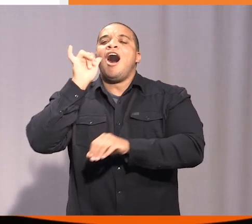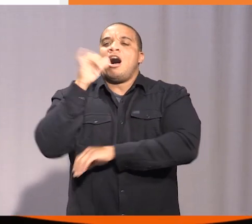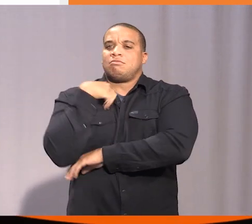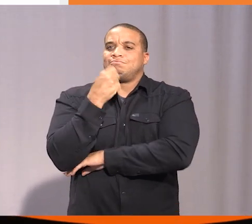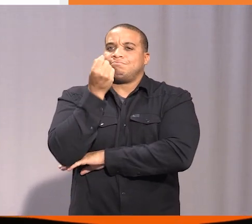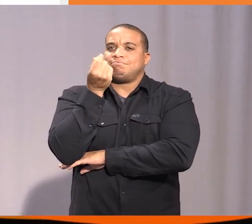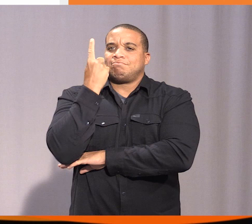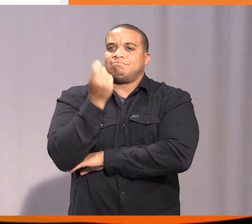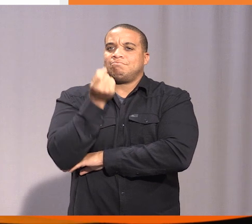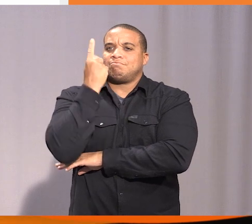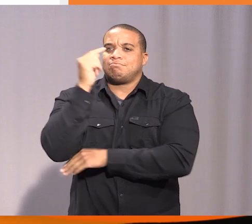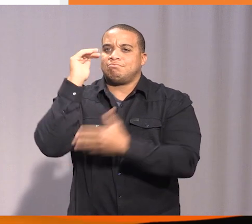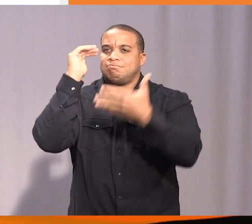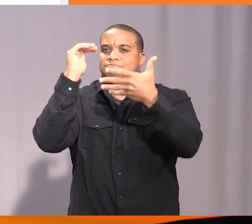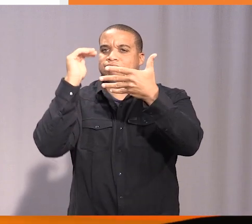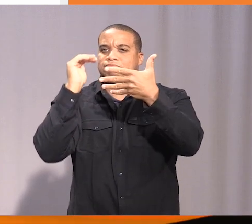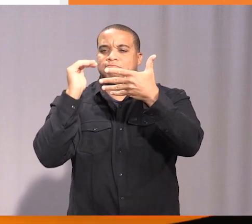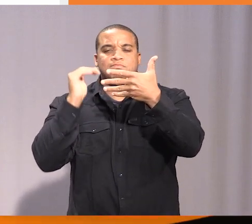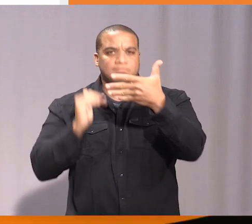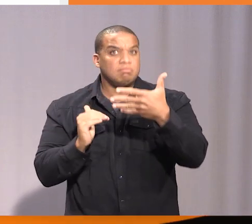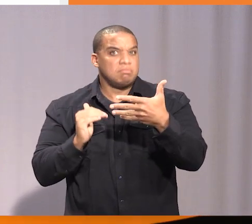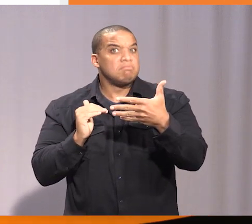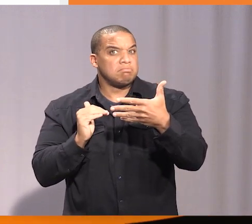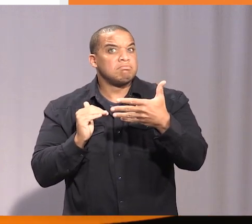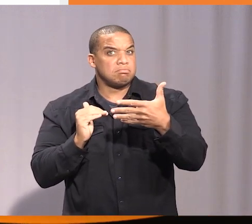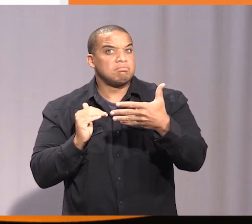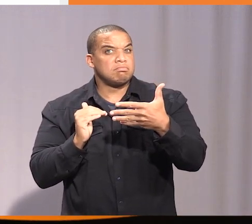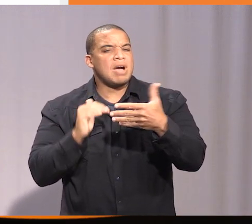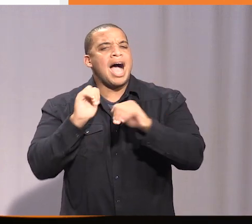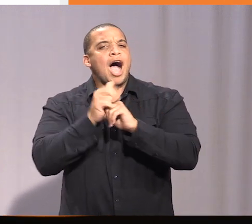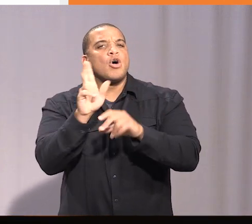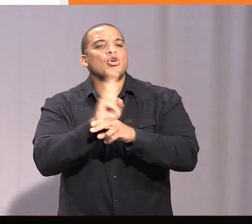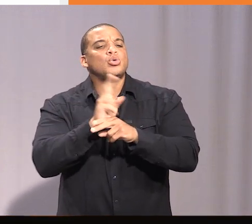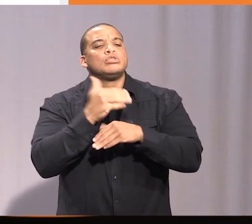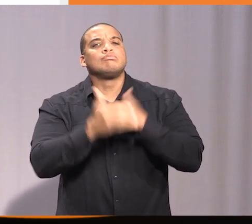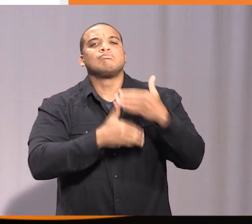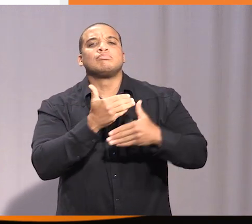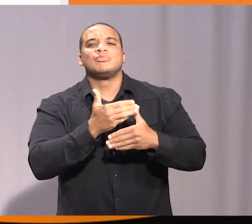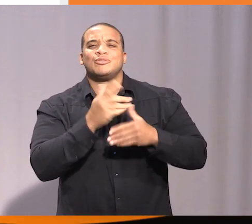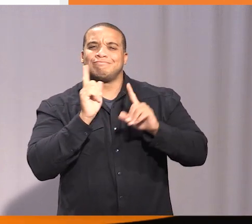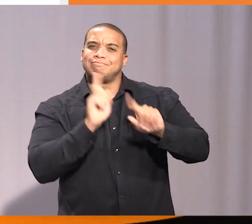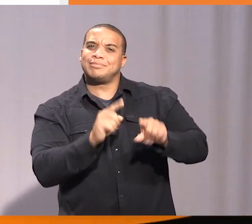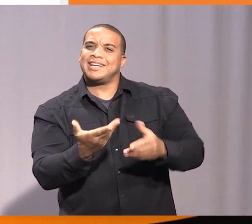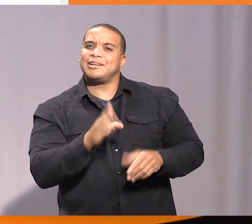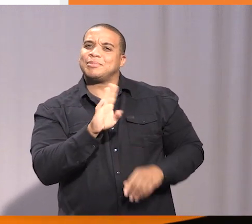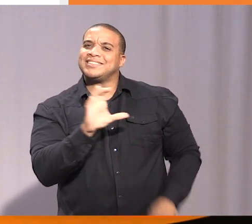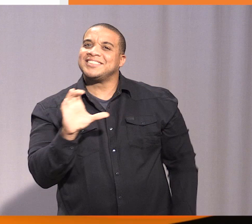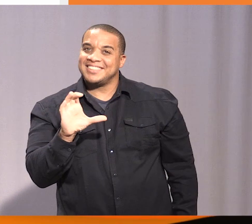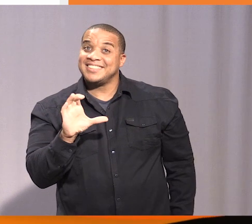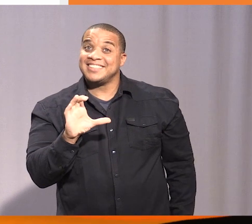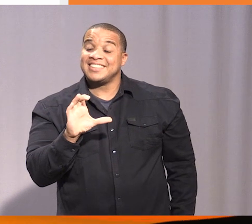with a more detailed description on what it entails and how to utilize in here at BCC. All right.